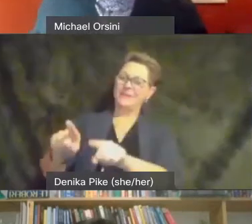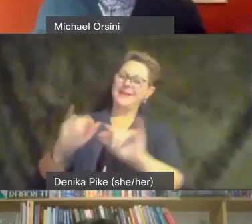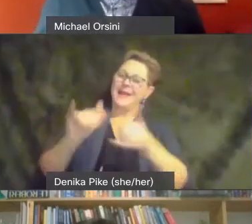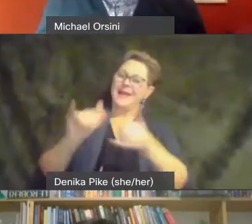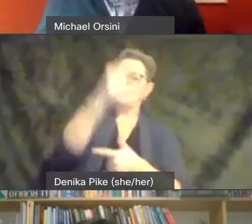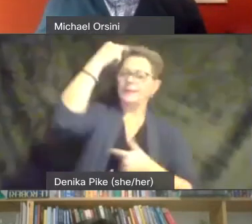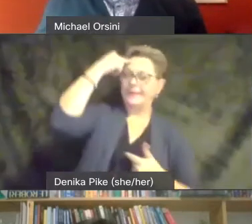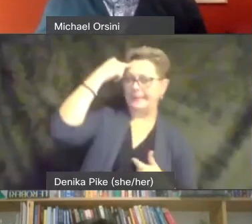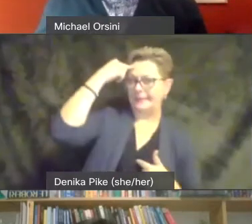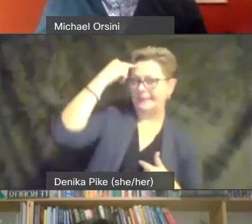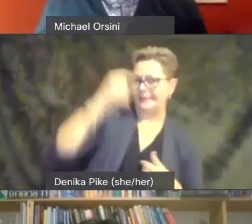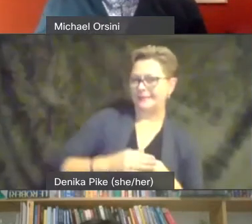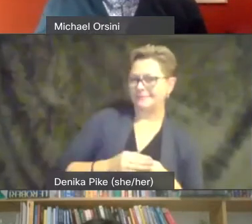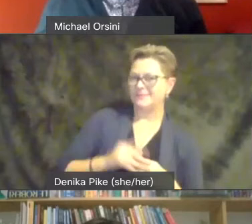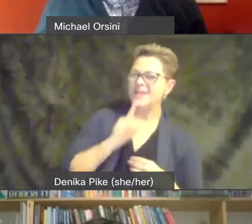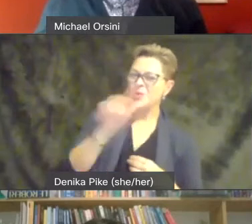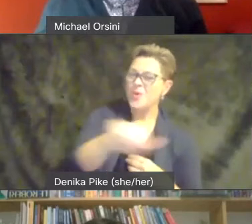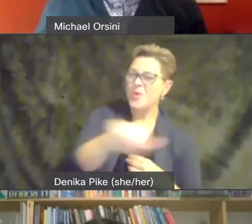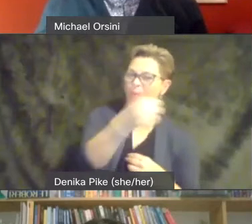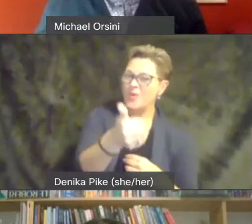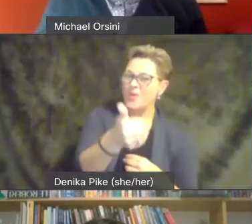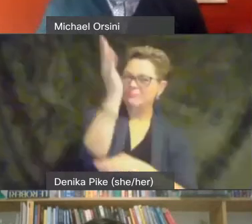I'm sure other folks have something more important to say on that.